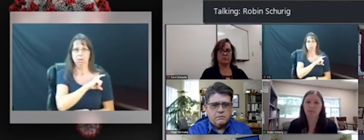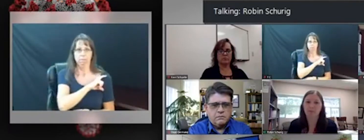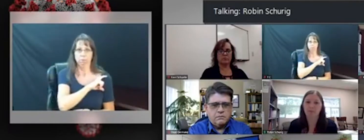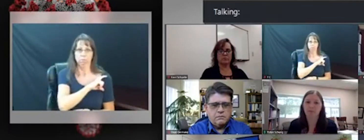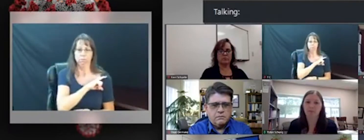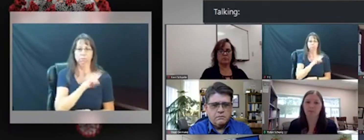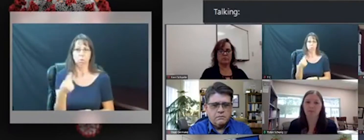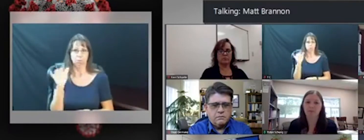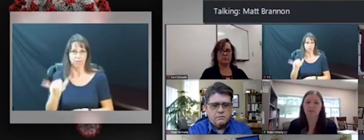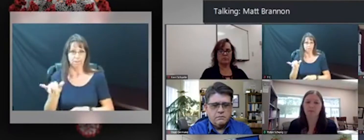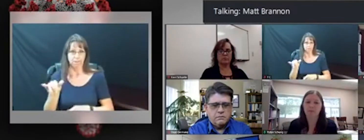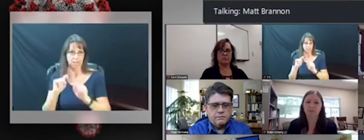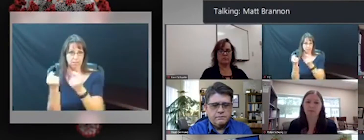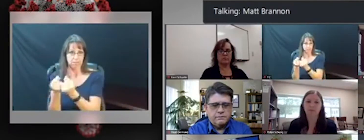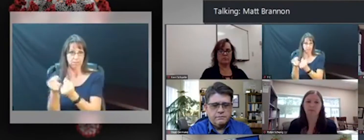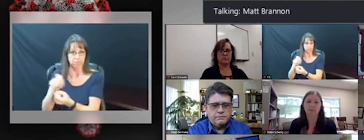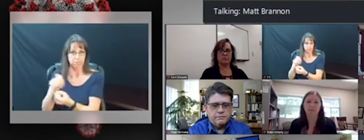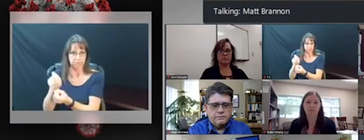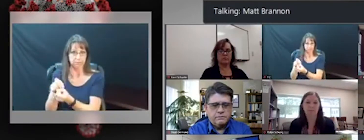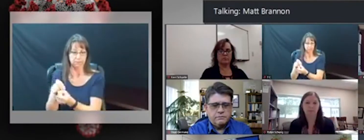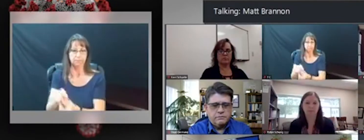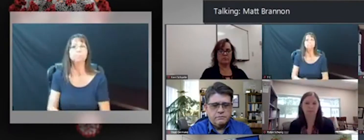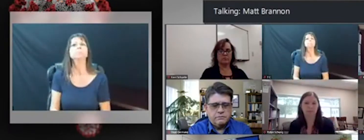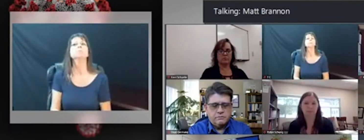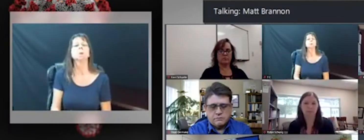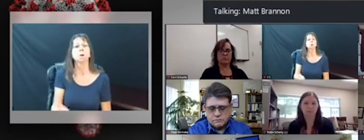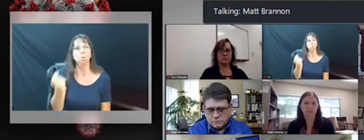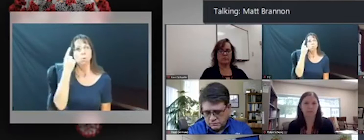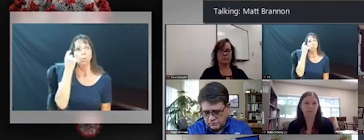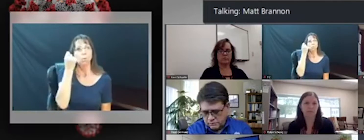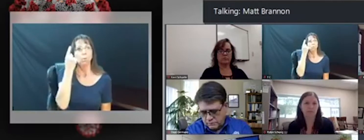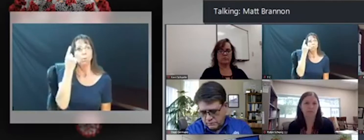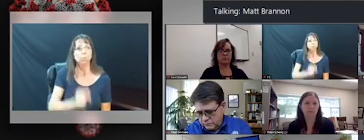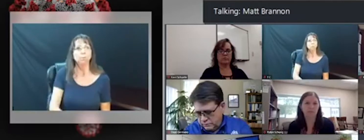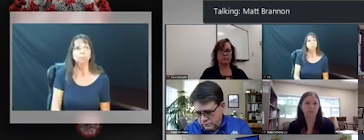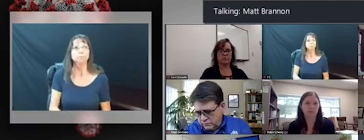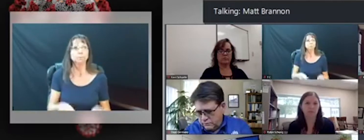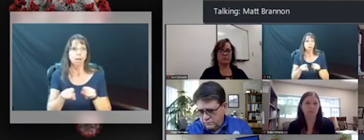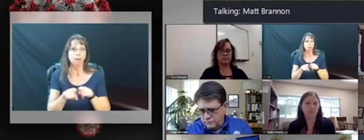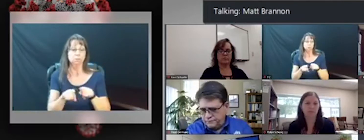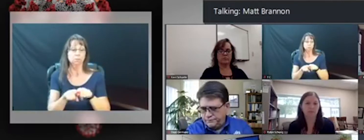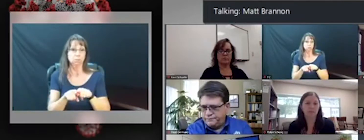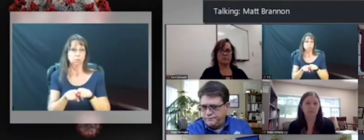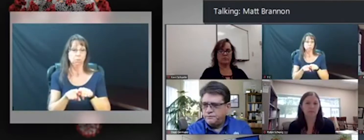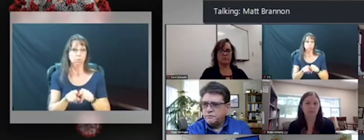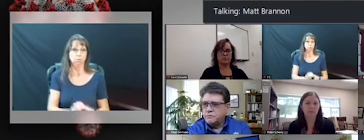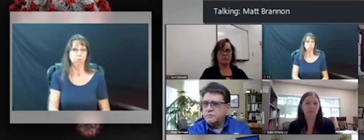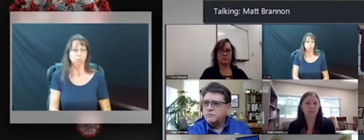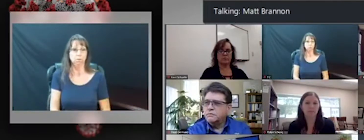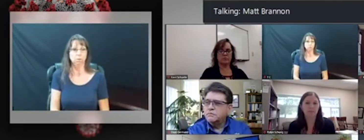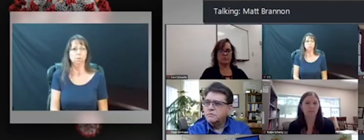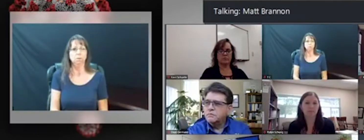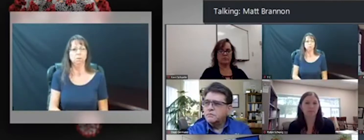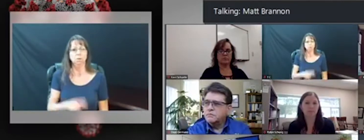Gotcha, OK. And then I also wanted to ask, there's a company, Paradigm, that I believe is working